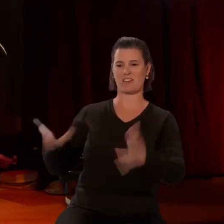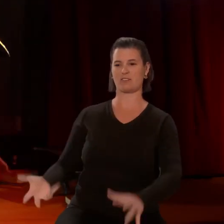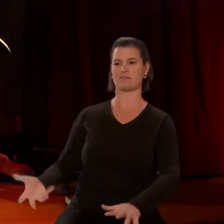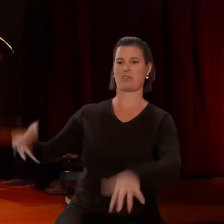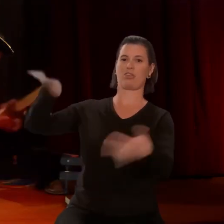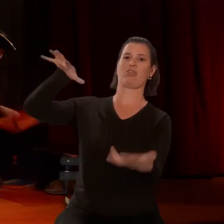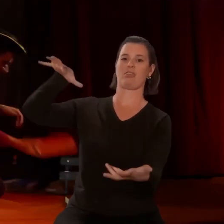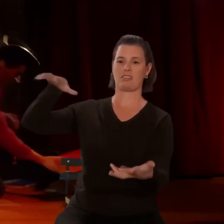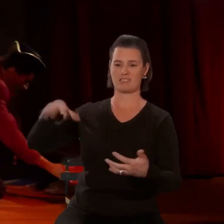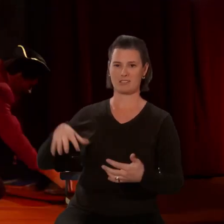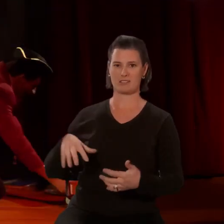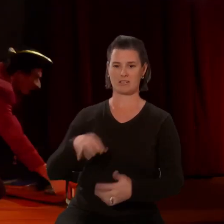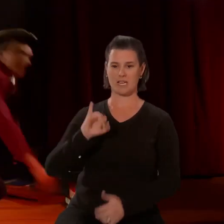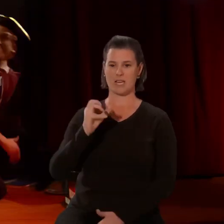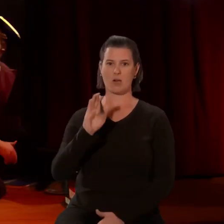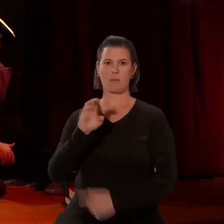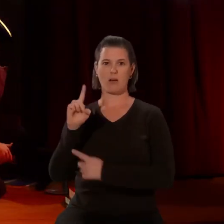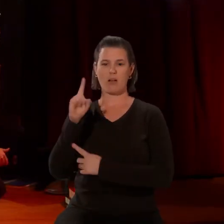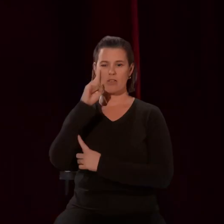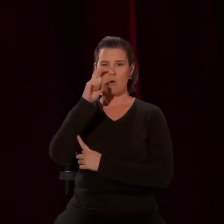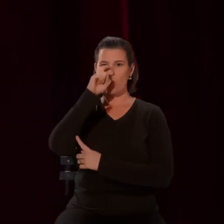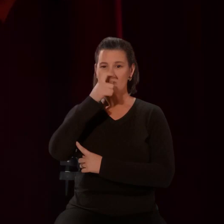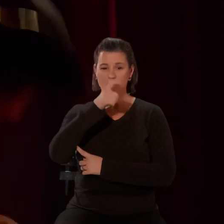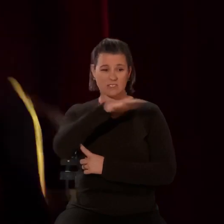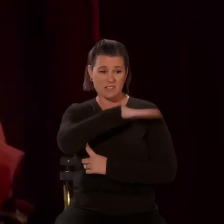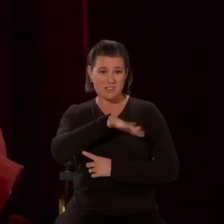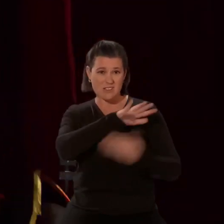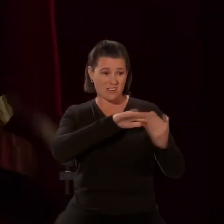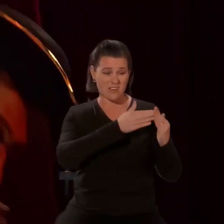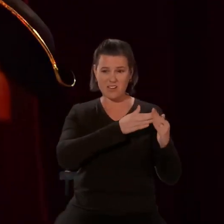Ichabod was certain that witches in the neighborhood had wreaked havoc on the place.